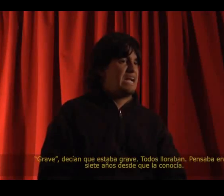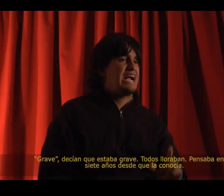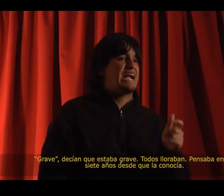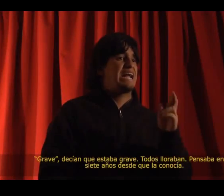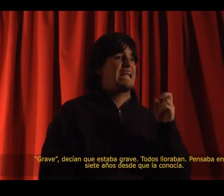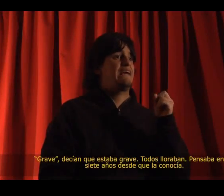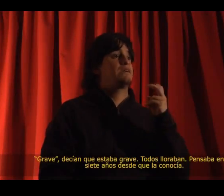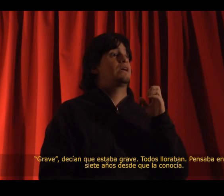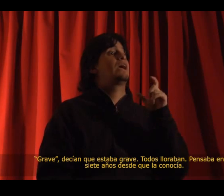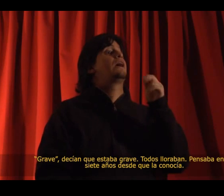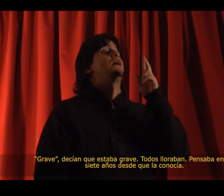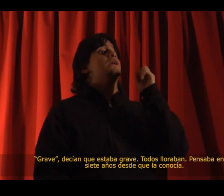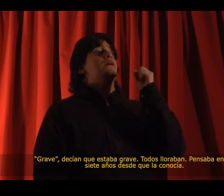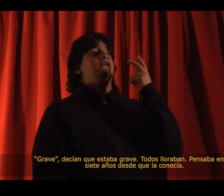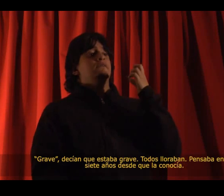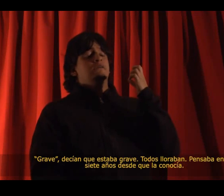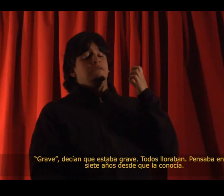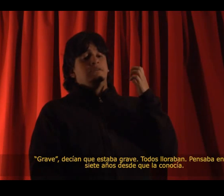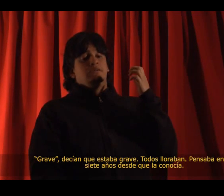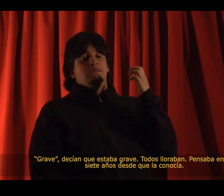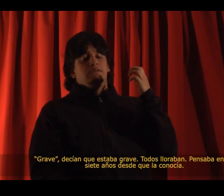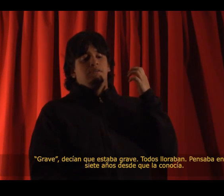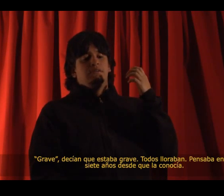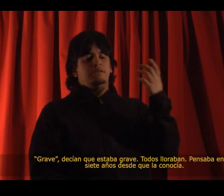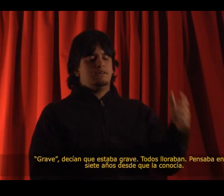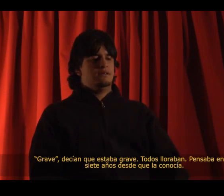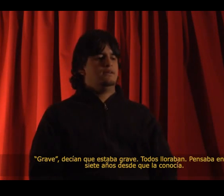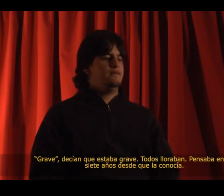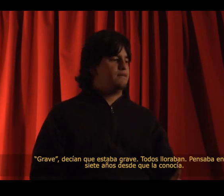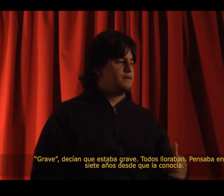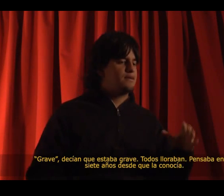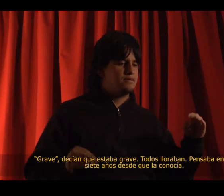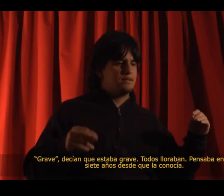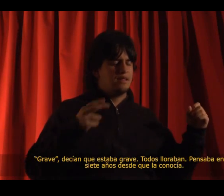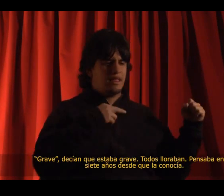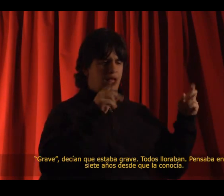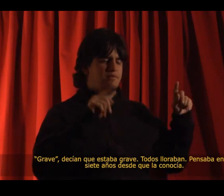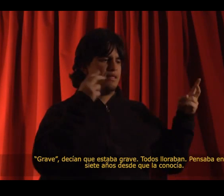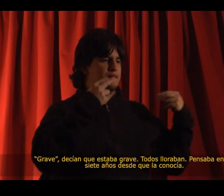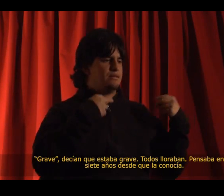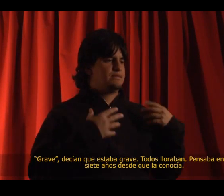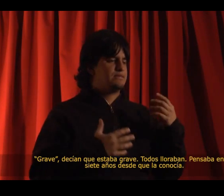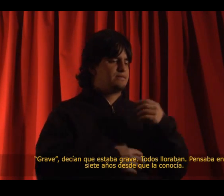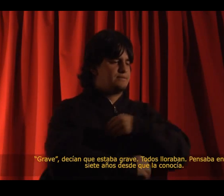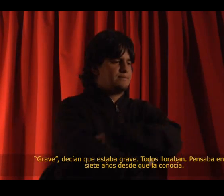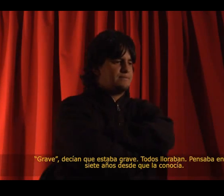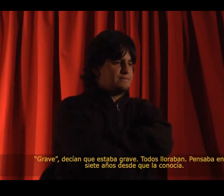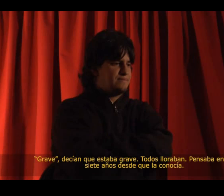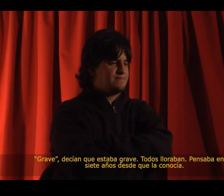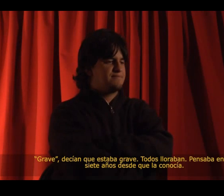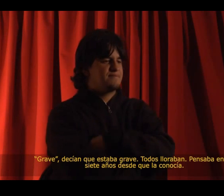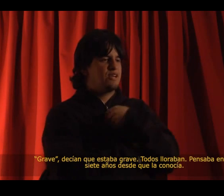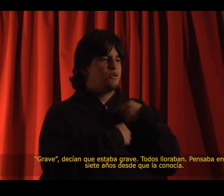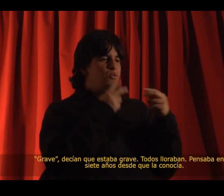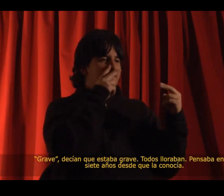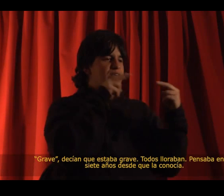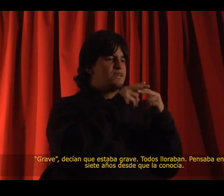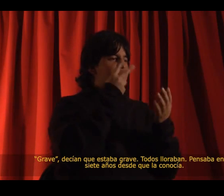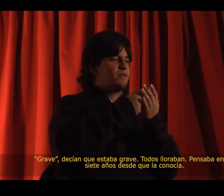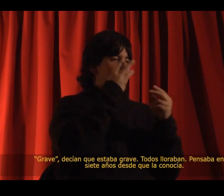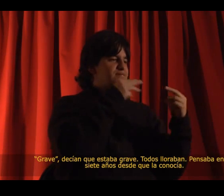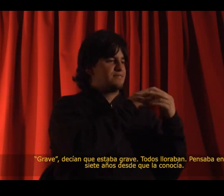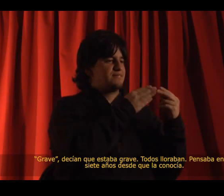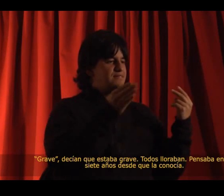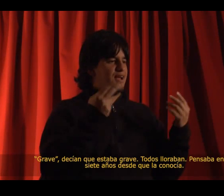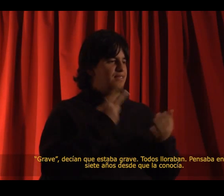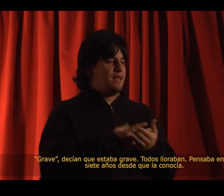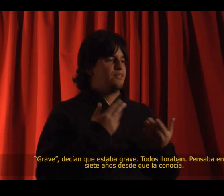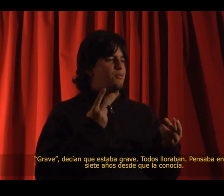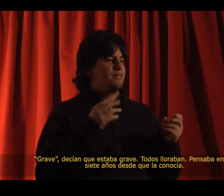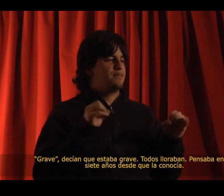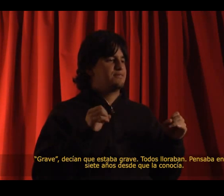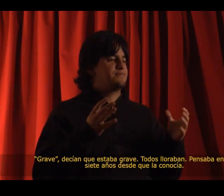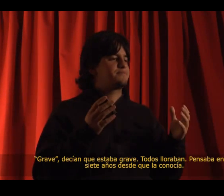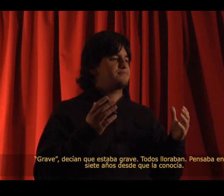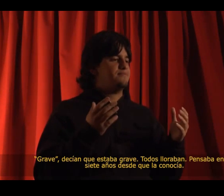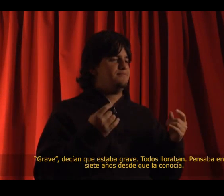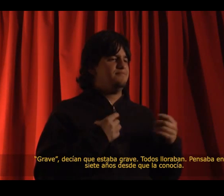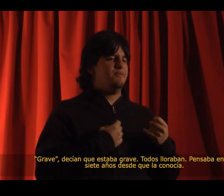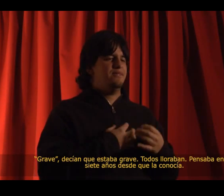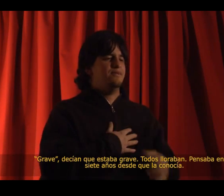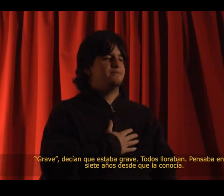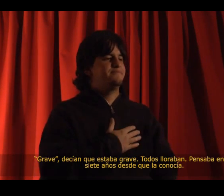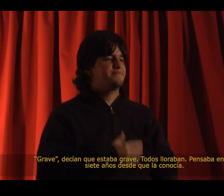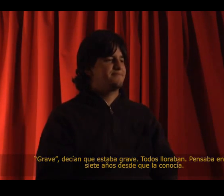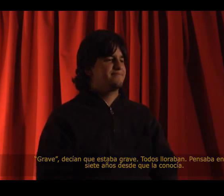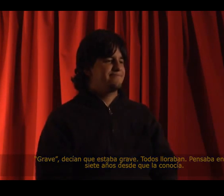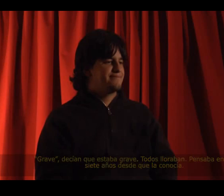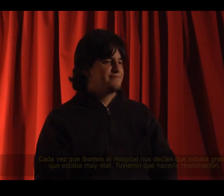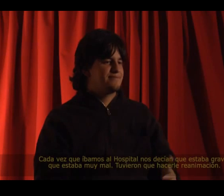They said that she was in grave condition. Everyone was crying. I thought about those seven years that I had known her.